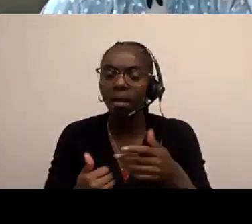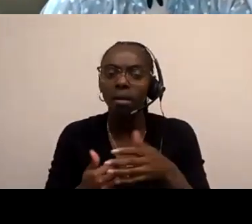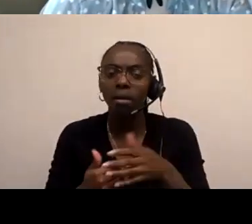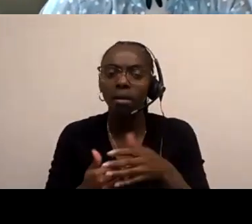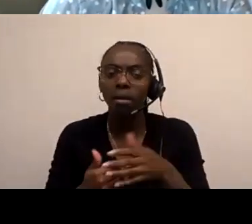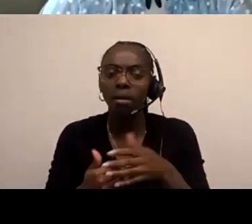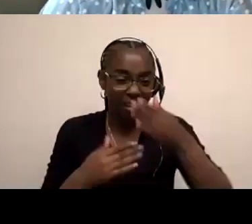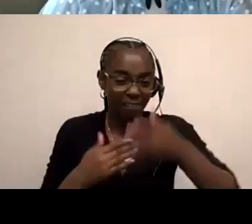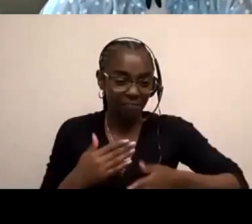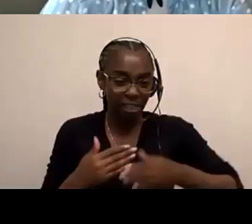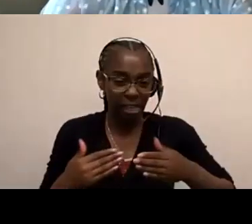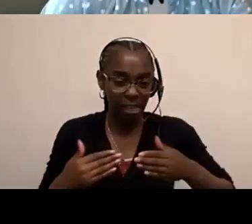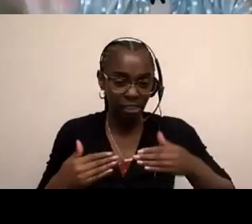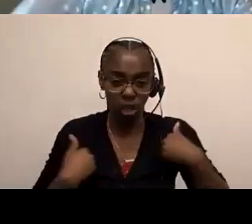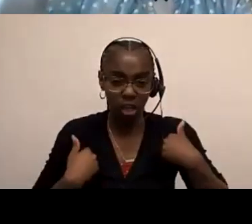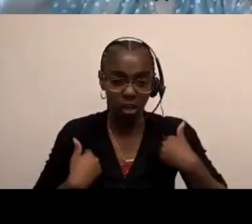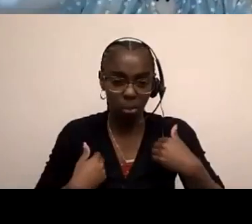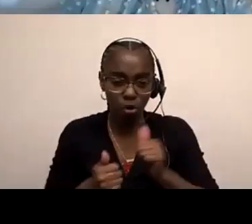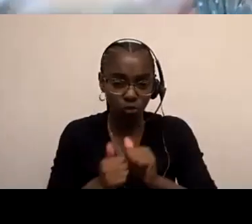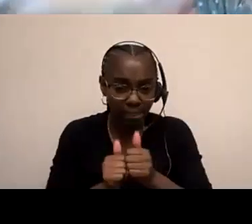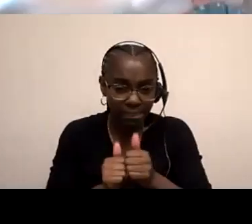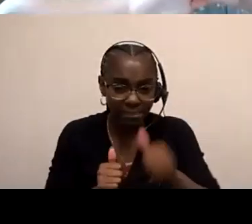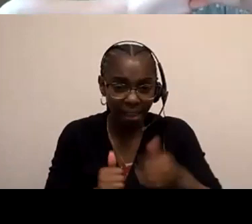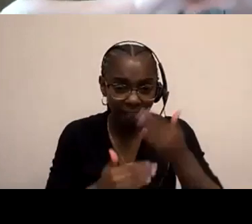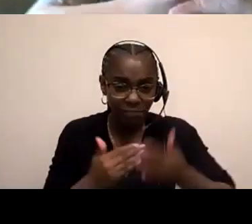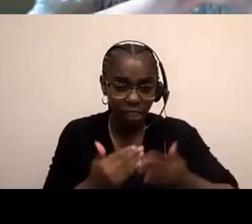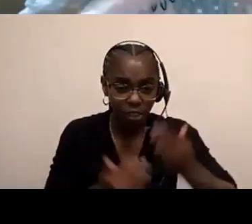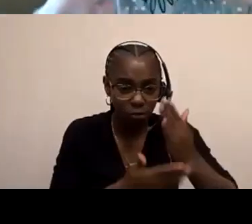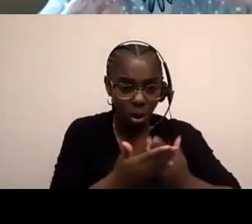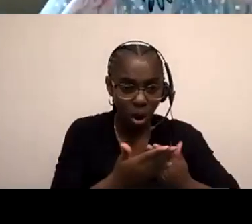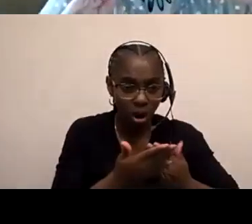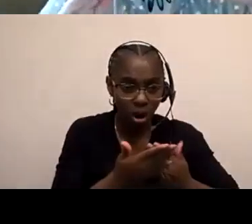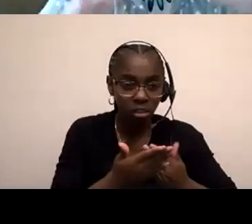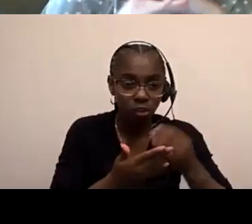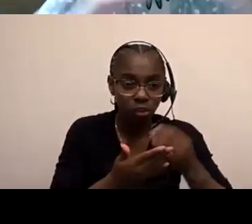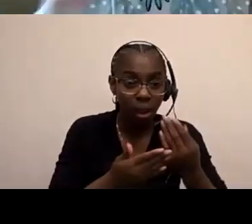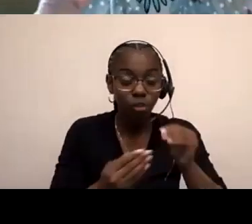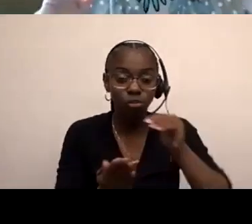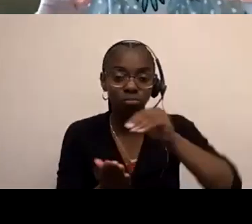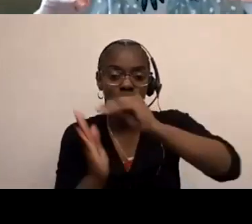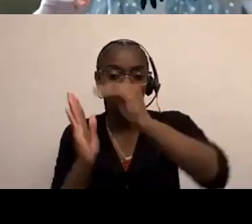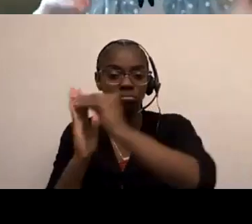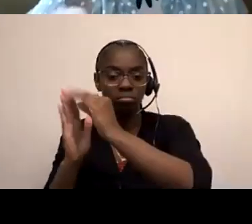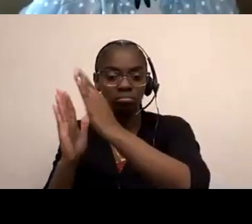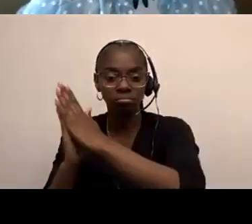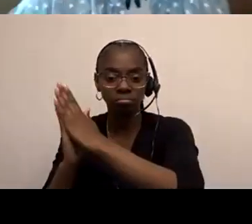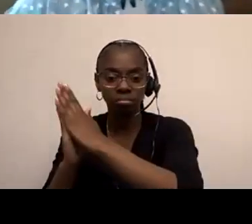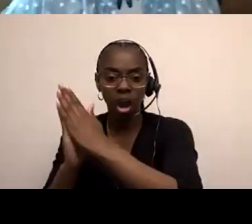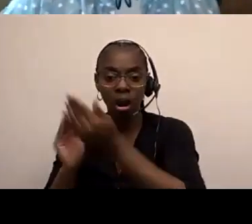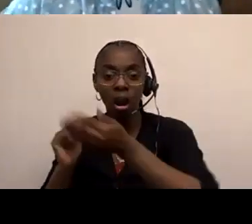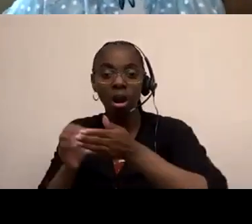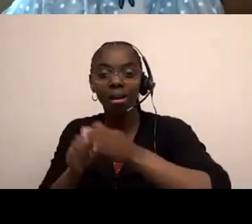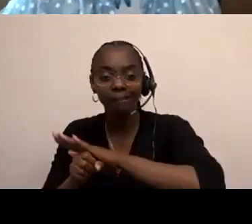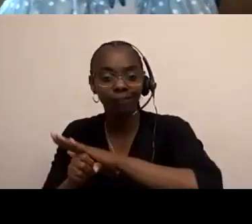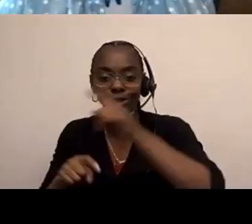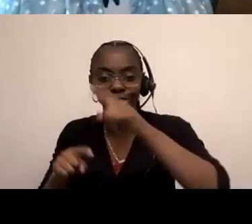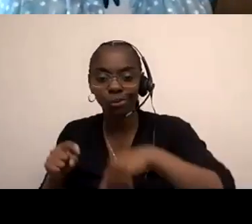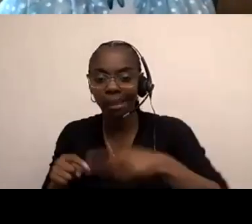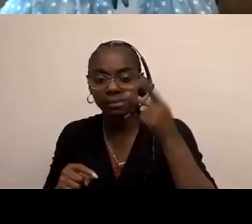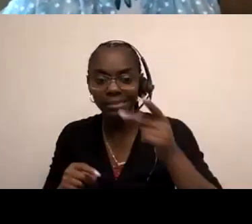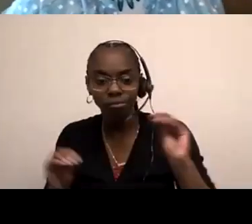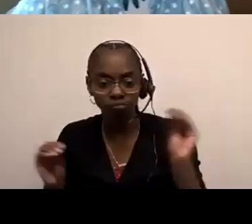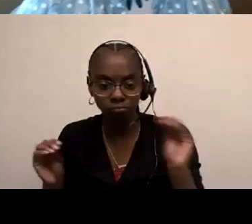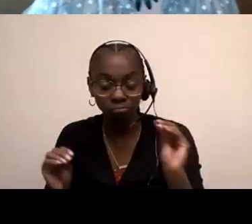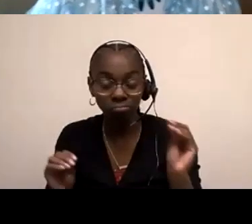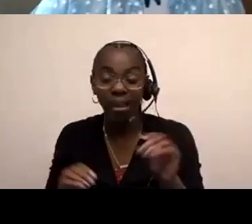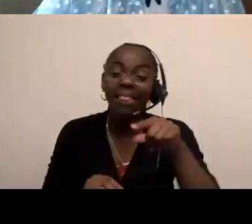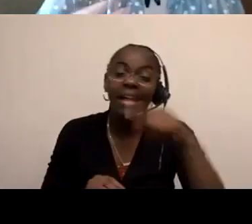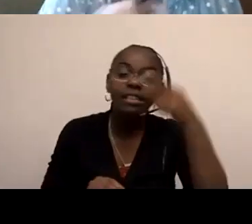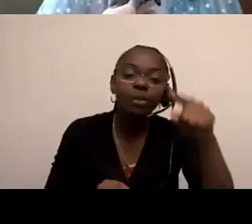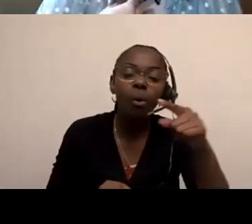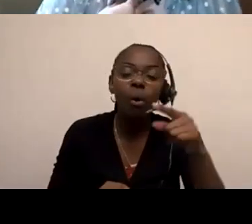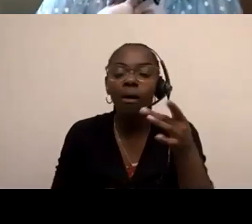ANIMAL RACES THAT FINISHED PIECE GOES OVER IT AND THEY CAN'T SEE IT ANYMORE. ITS DONE, AND THIS MIGHT HELP FOR SNACKS SPECIFICALLY